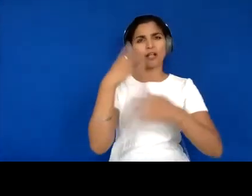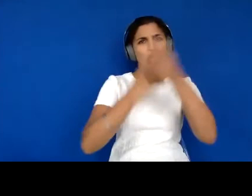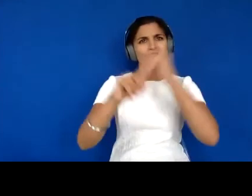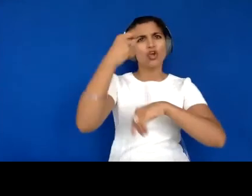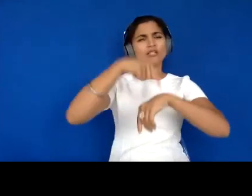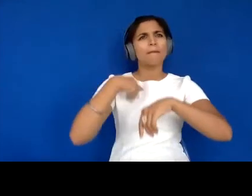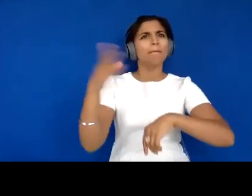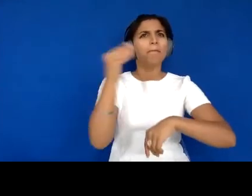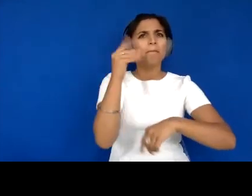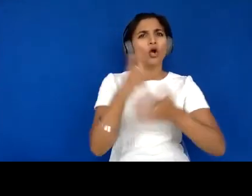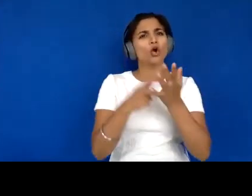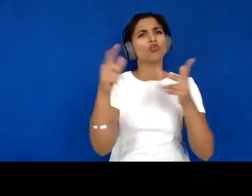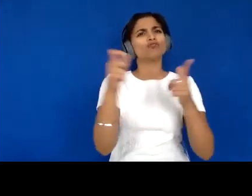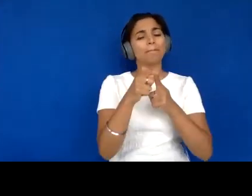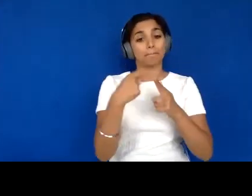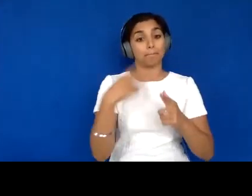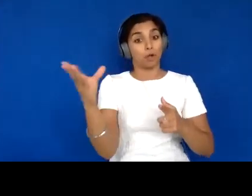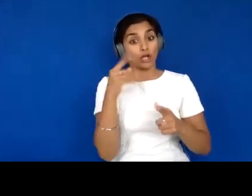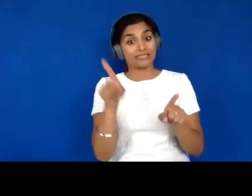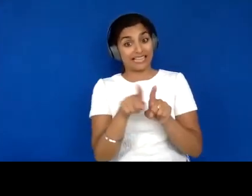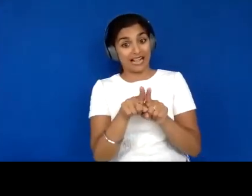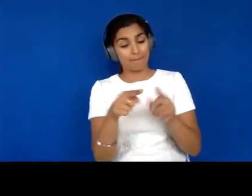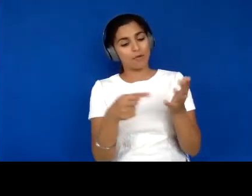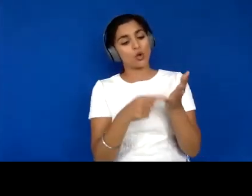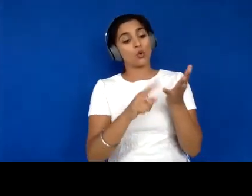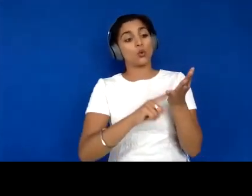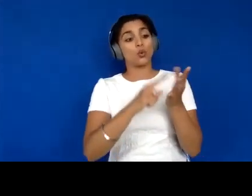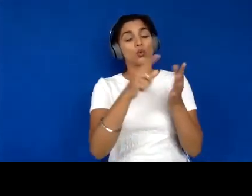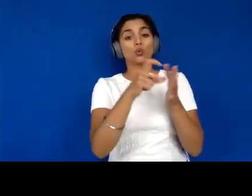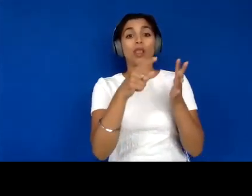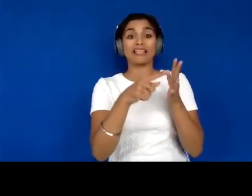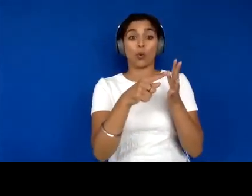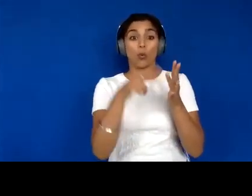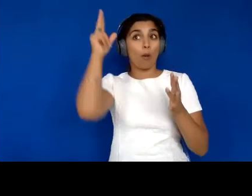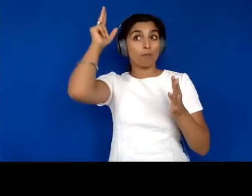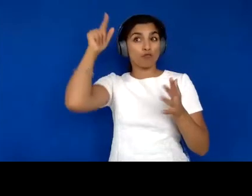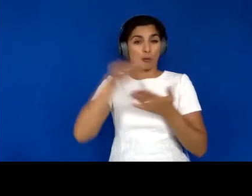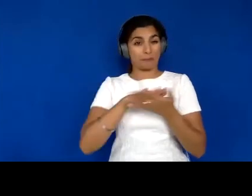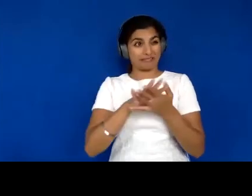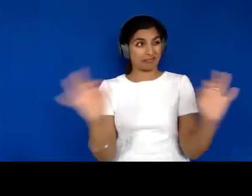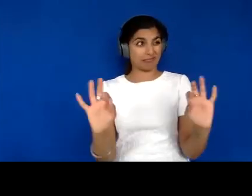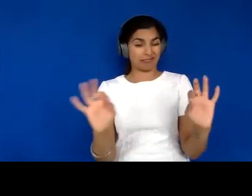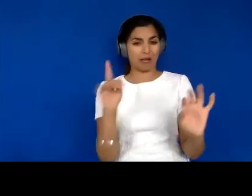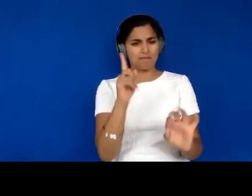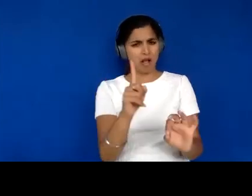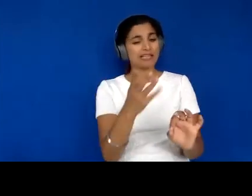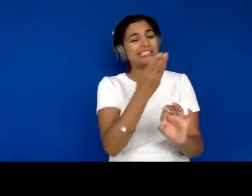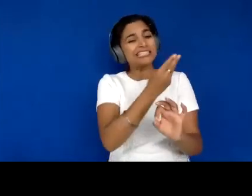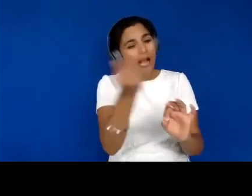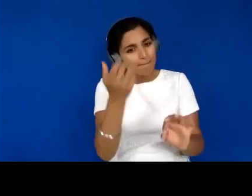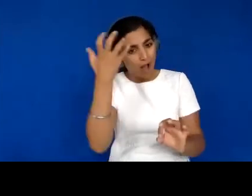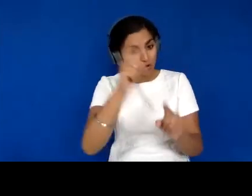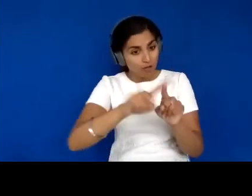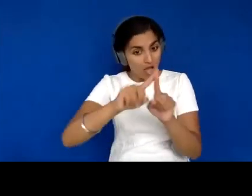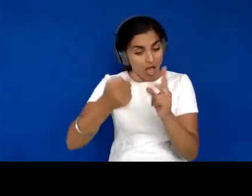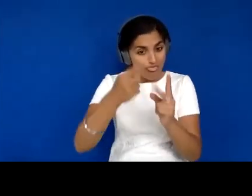Toledo mm does not mean anything but in certain countries like Spain Mexico or